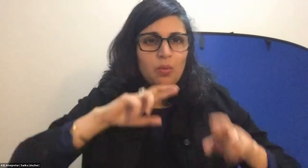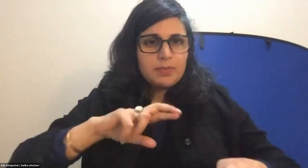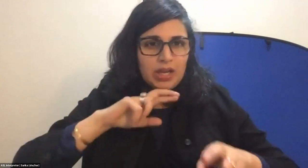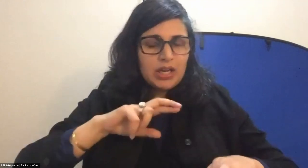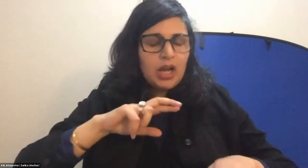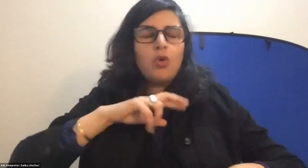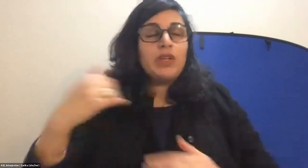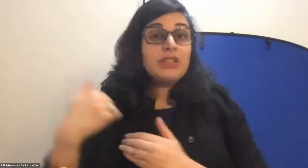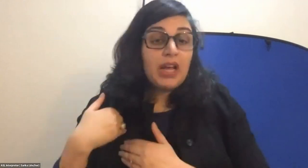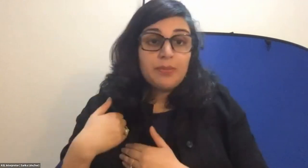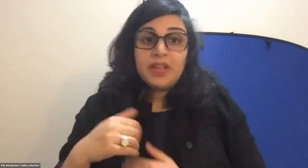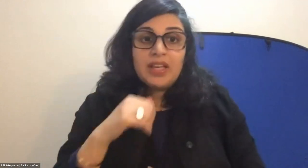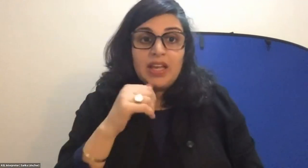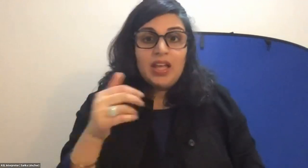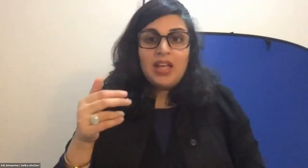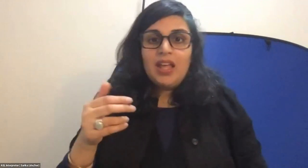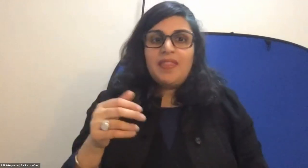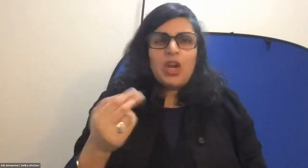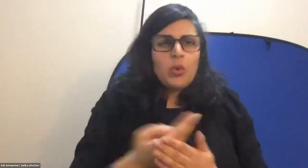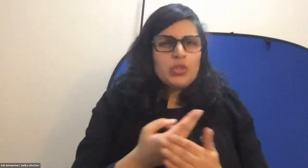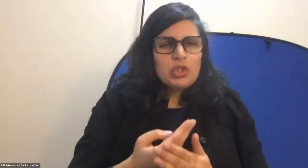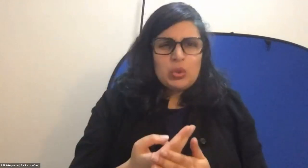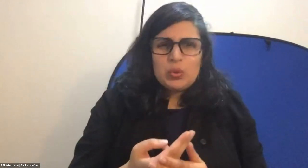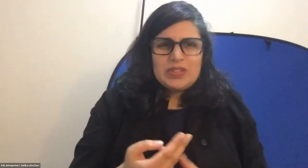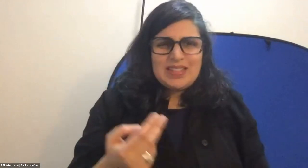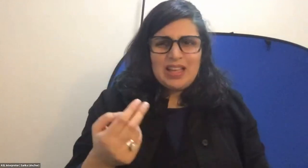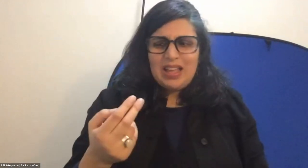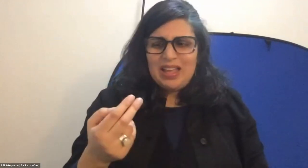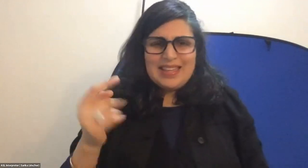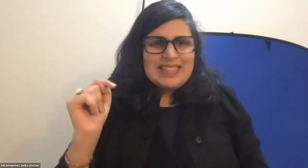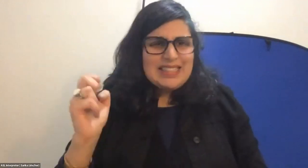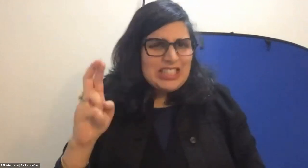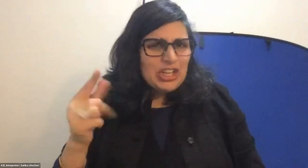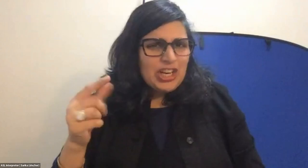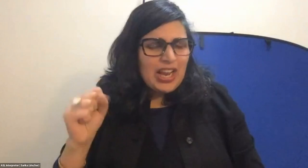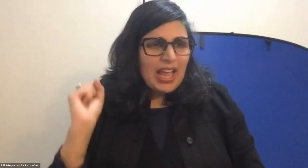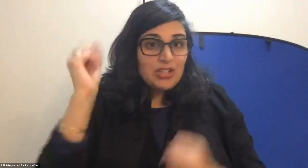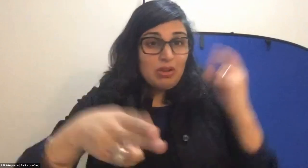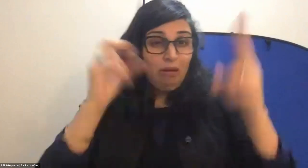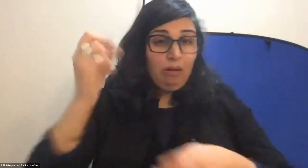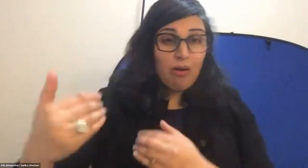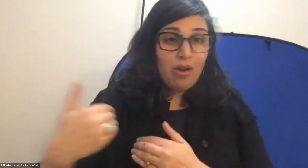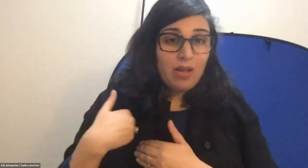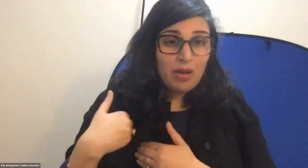police won't use crowd control in response. They don't use tear gas responsibly. They shoot out